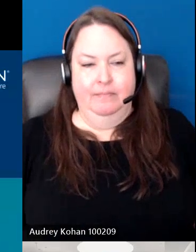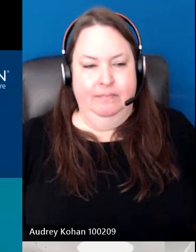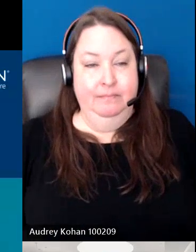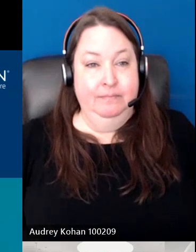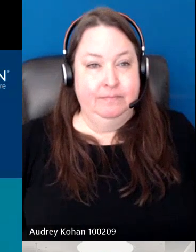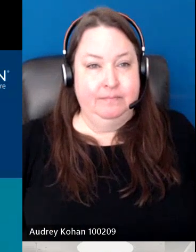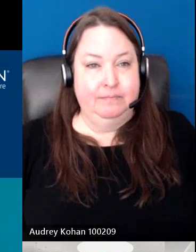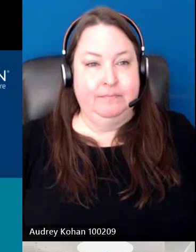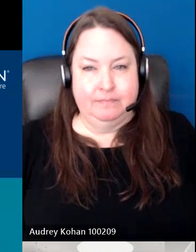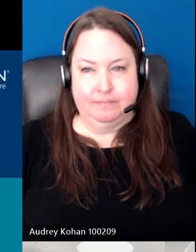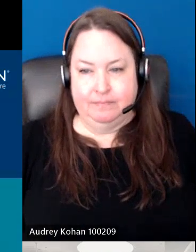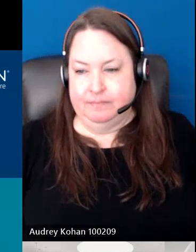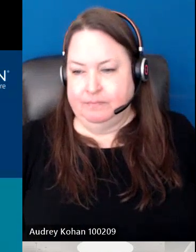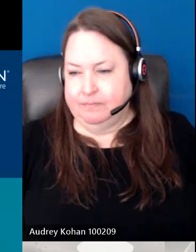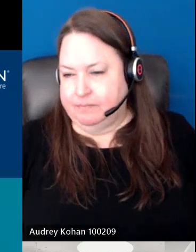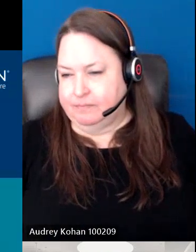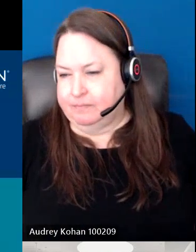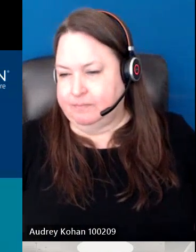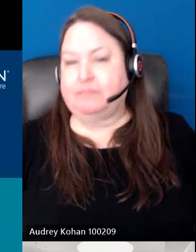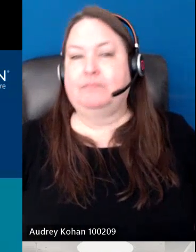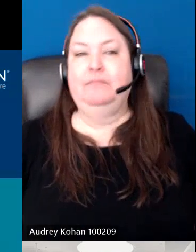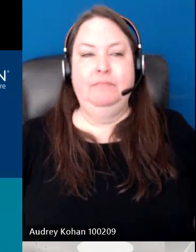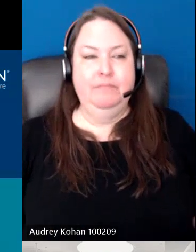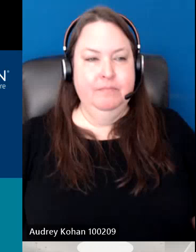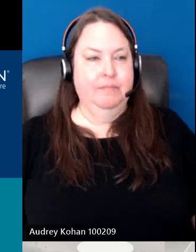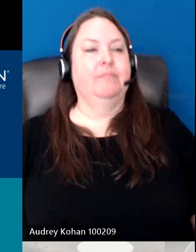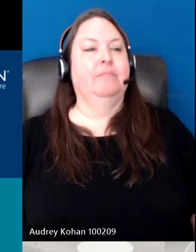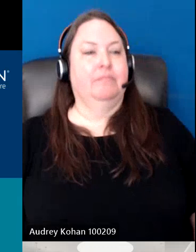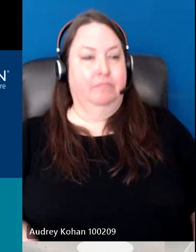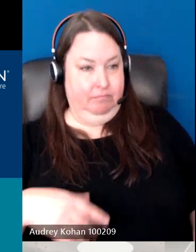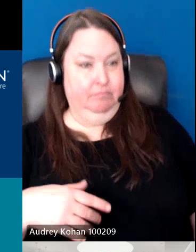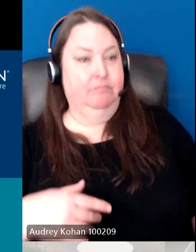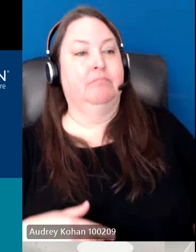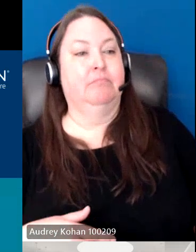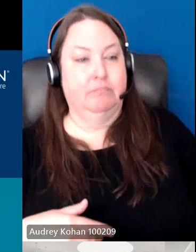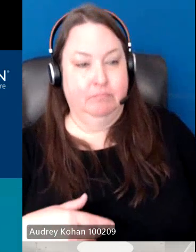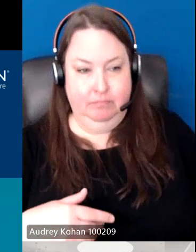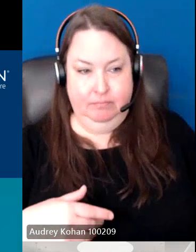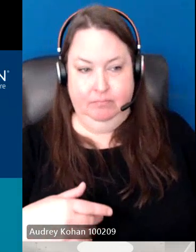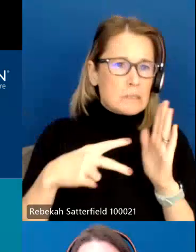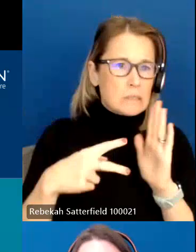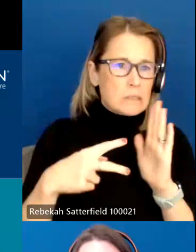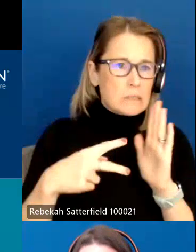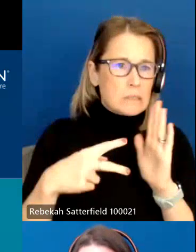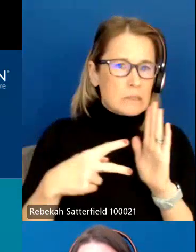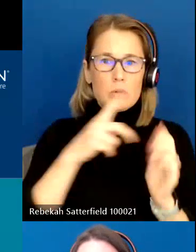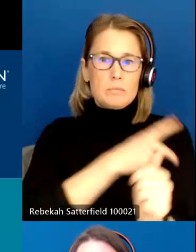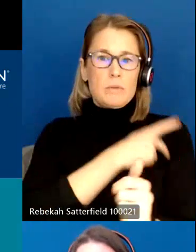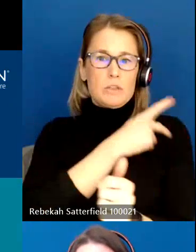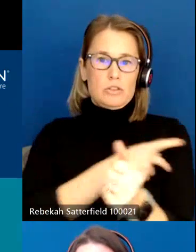so let's start with what is defined to be a patient care decision support tool and this is